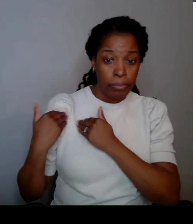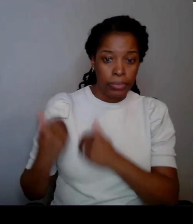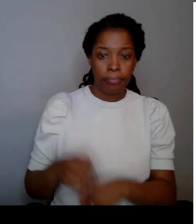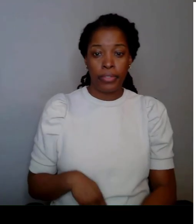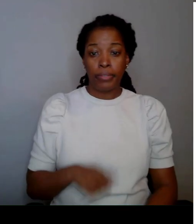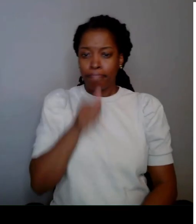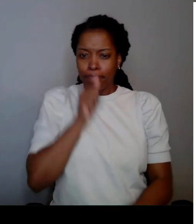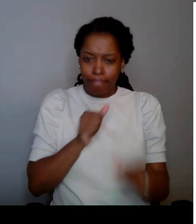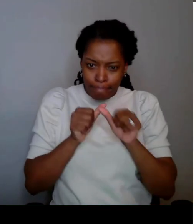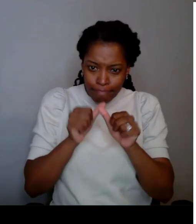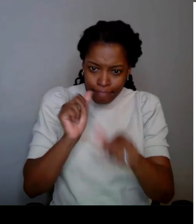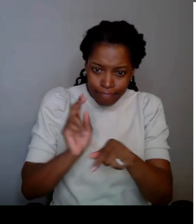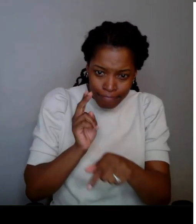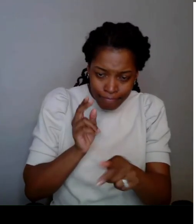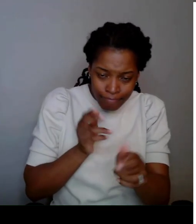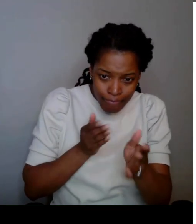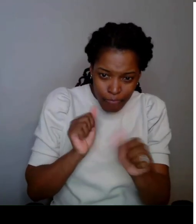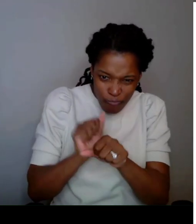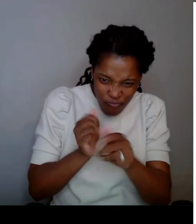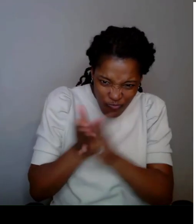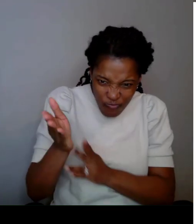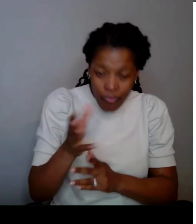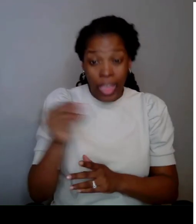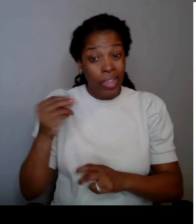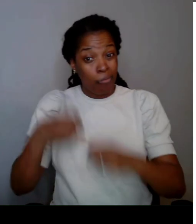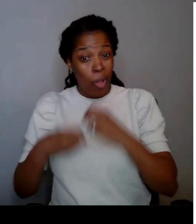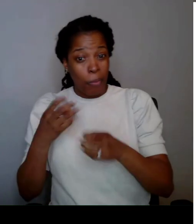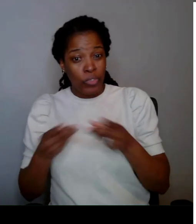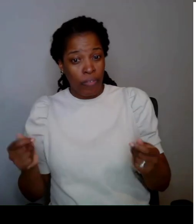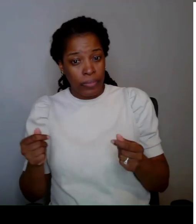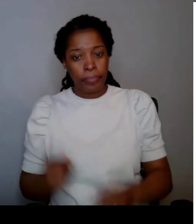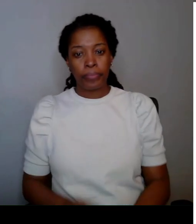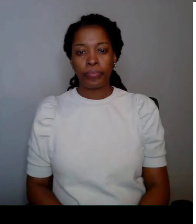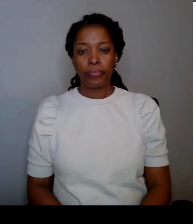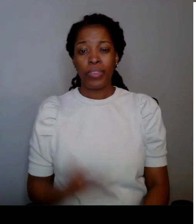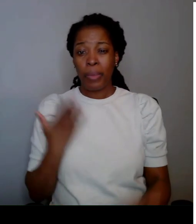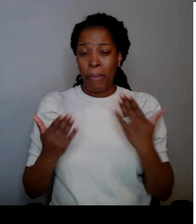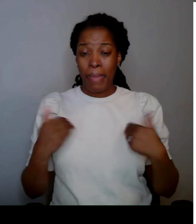You may face financial uncertainty, competition, or the need to balance multiple roles.